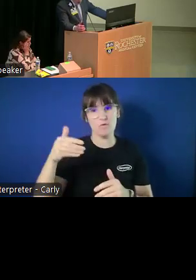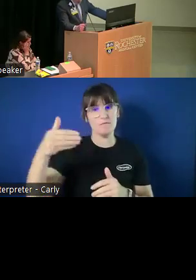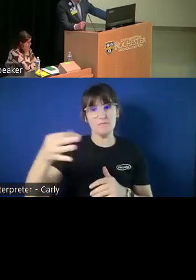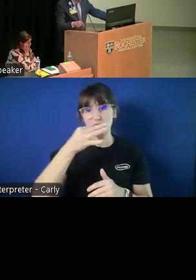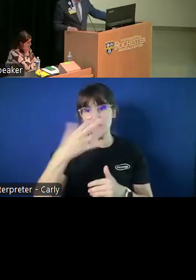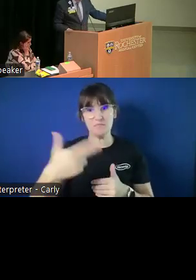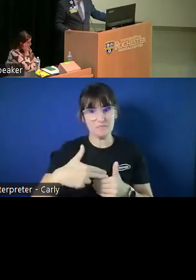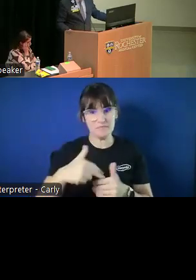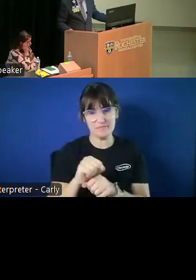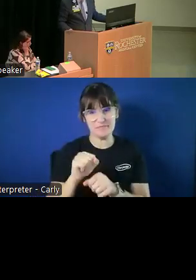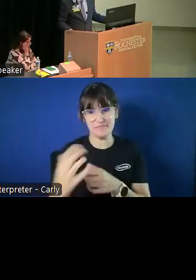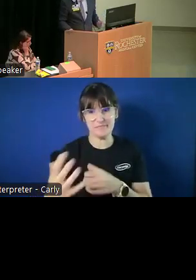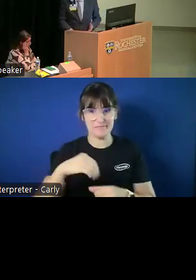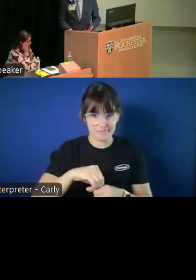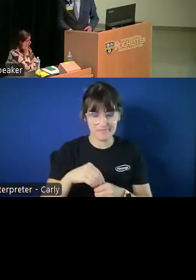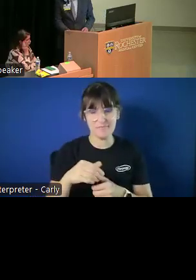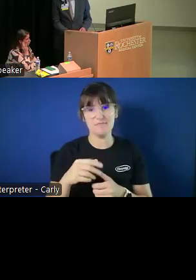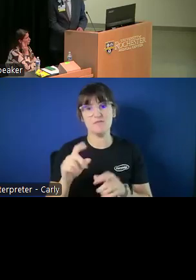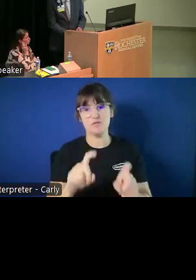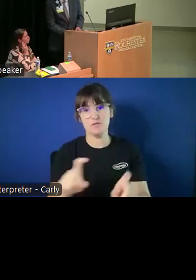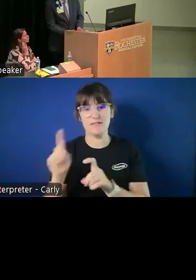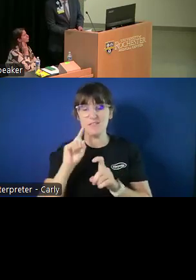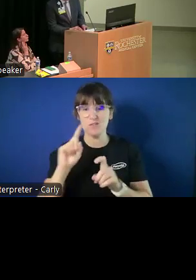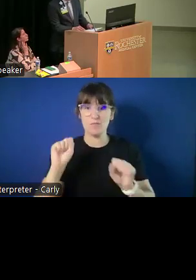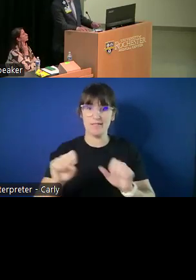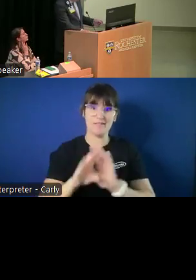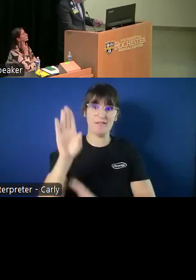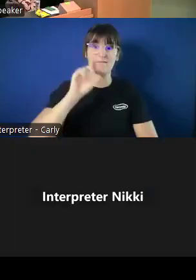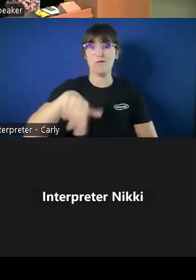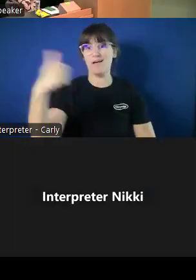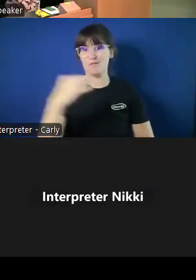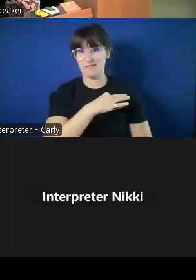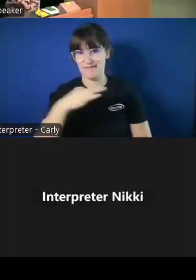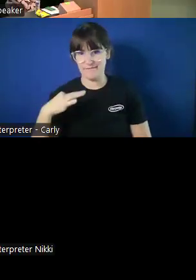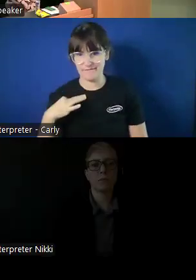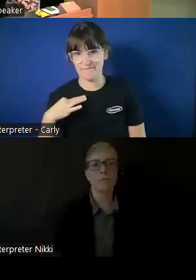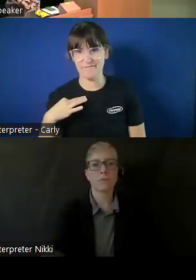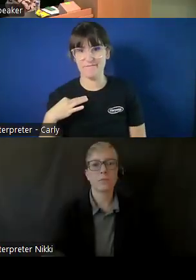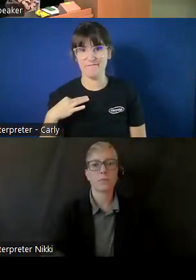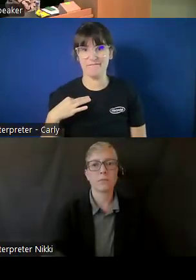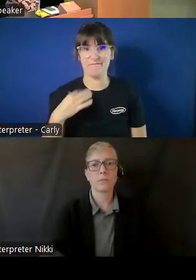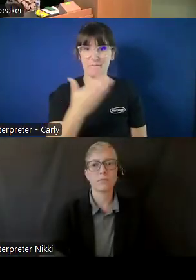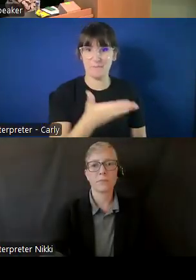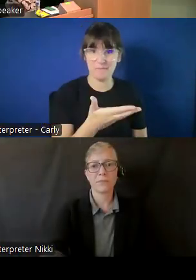can establish a more robust well-being baseline for the rest of our staff yeah